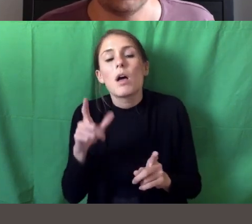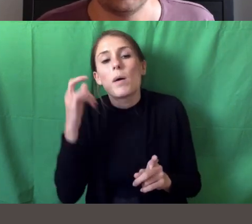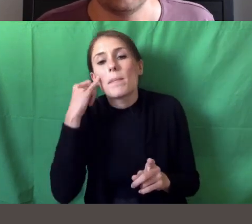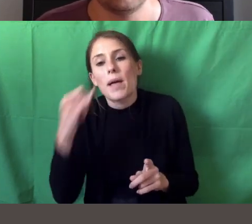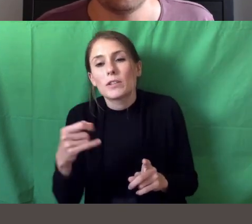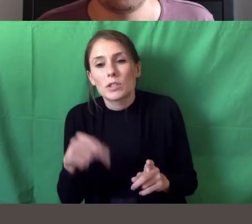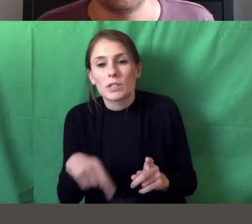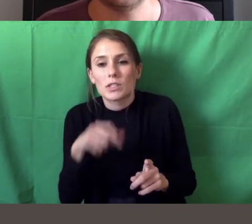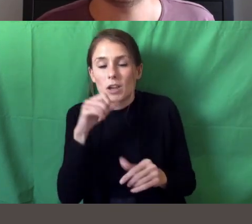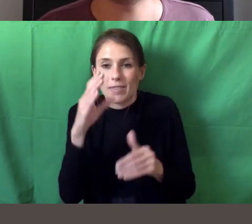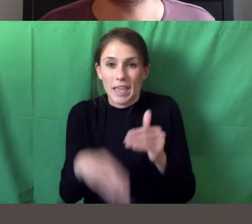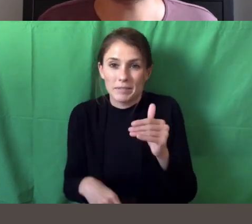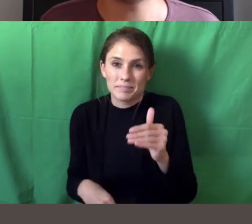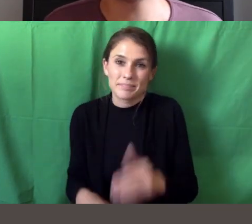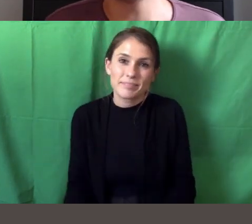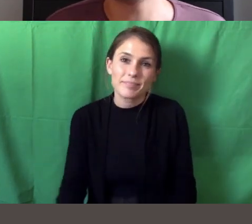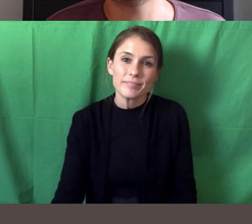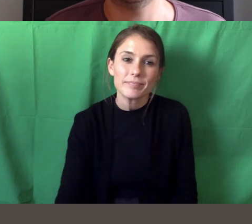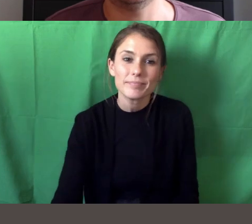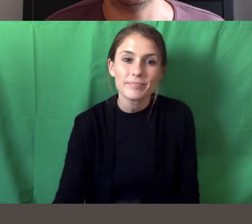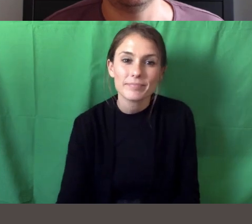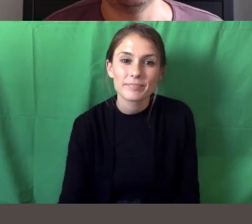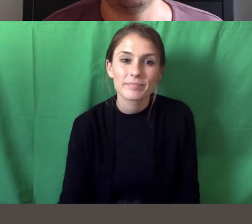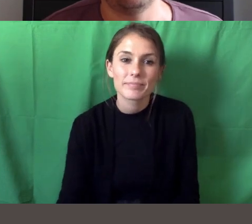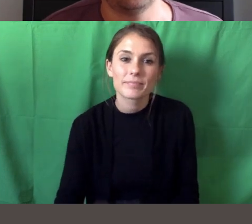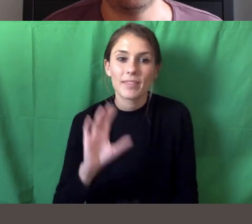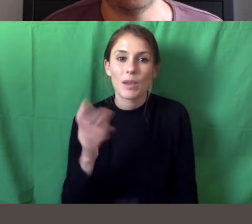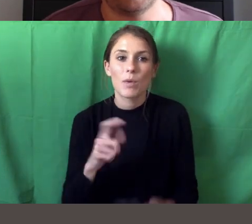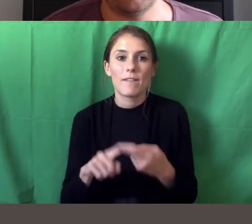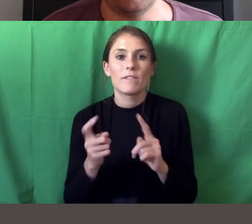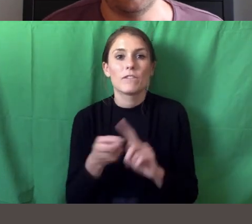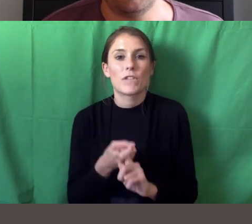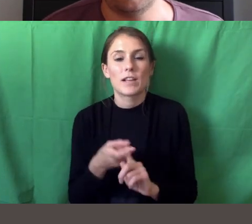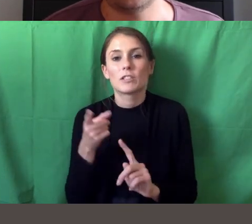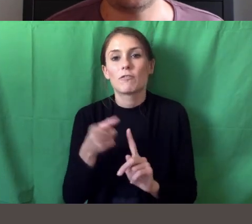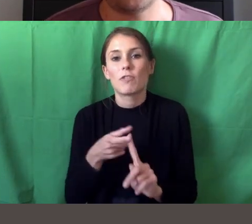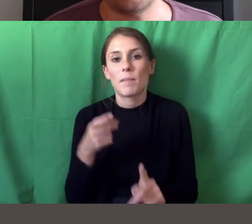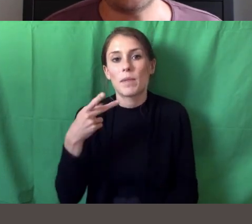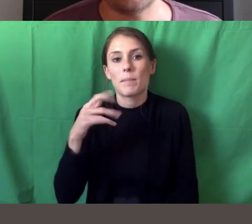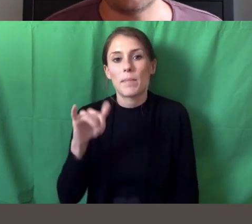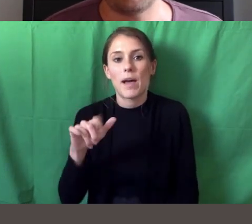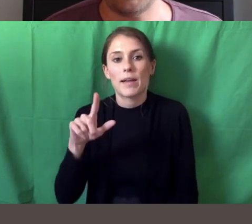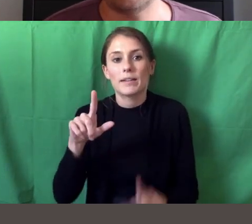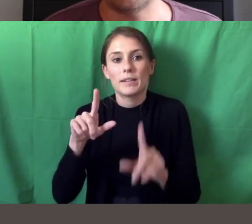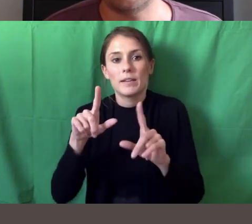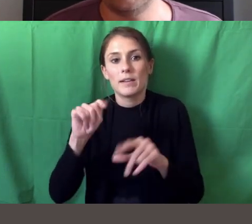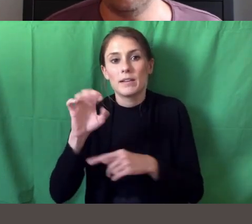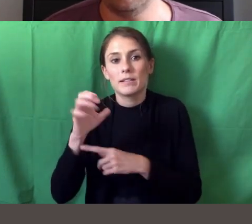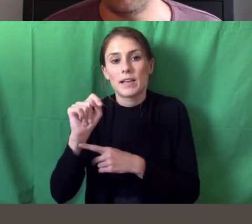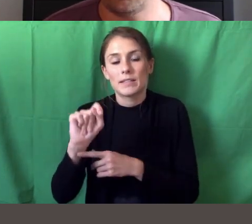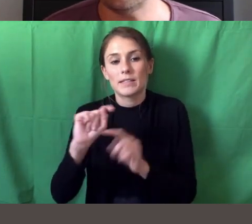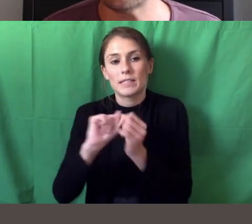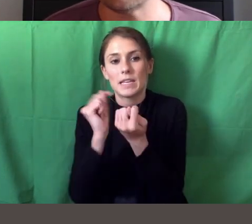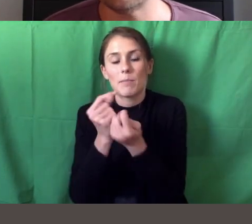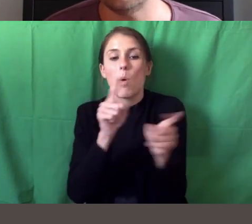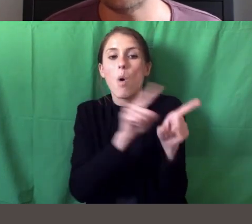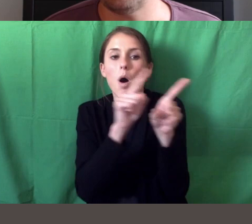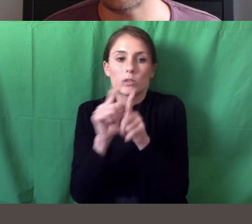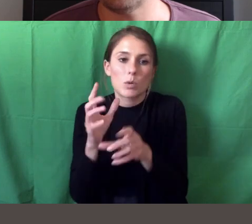was nothing we could do. But you can imagine this was not the end. Our friends at the PyTest